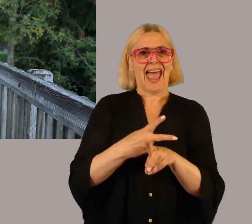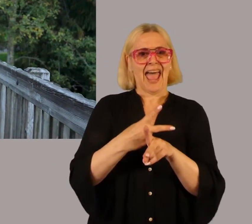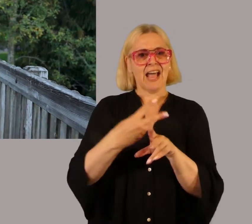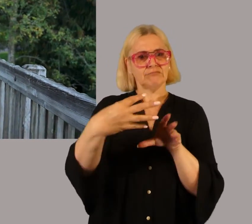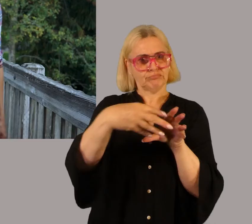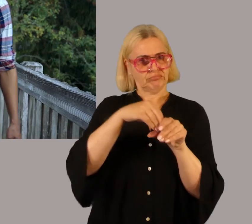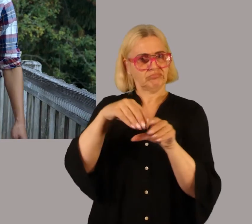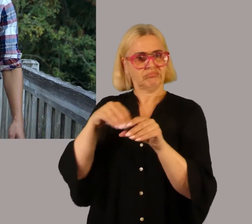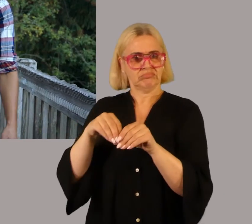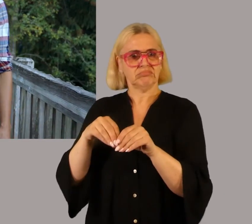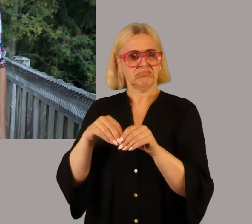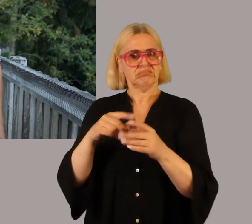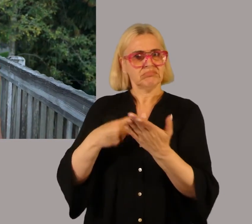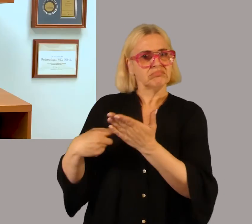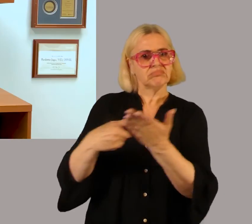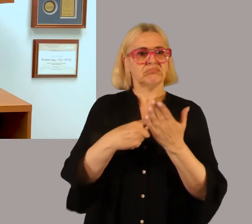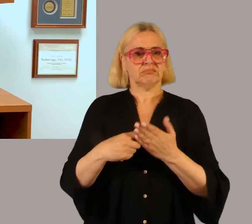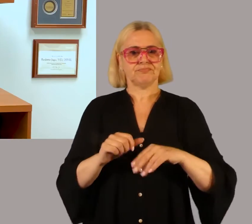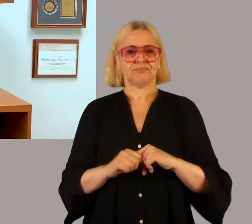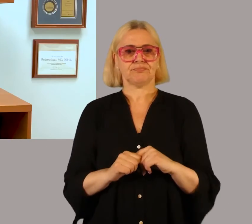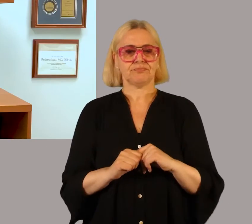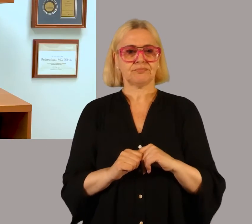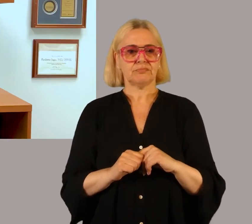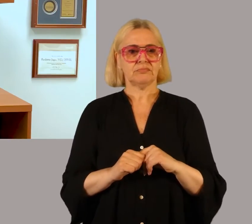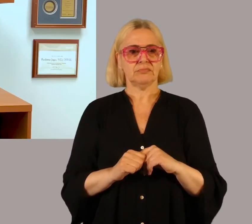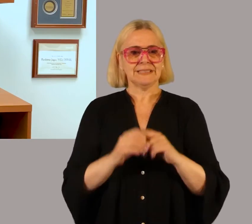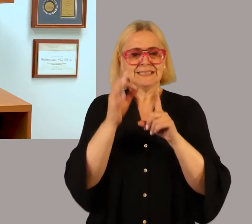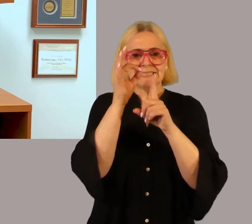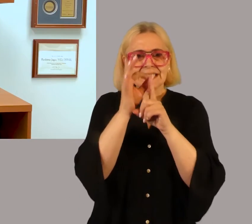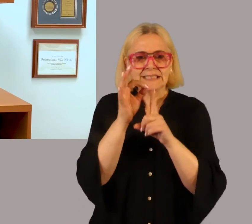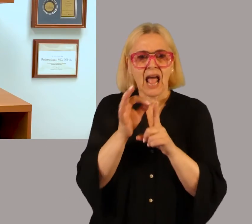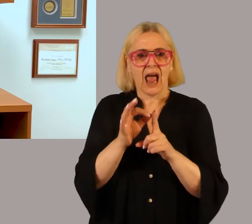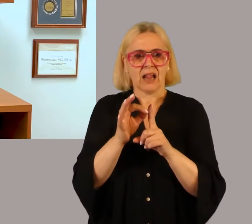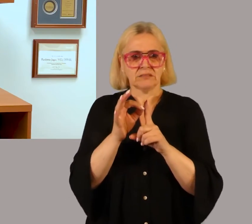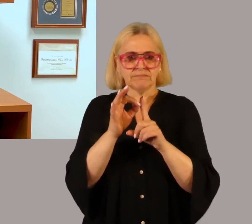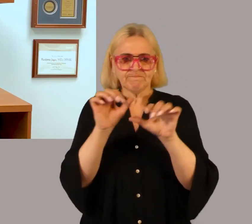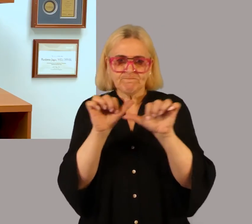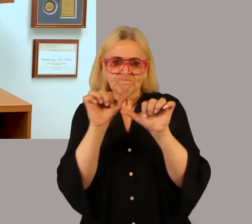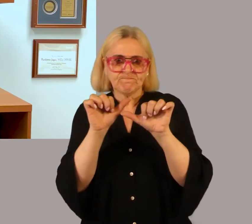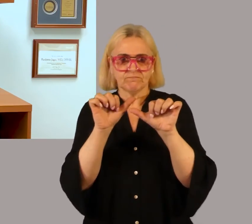in decisions about their care. Detailed, measurable indicators of progress